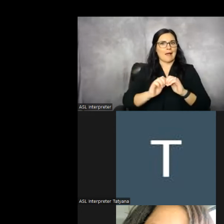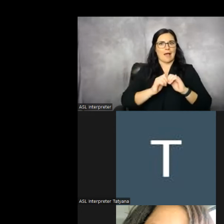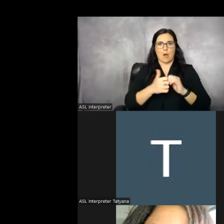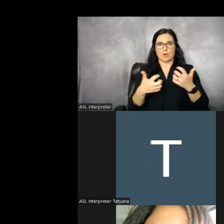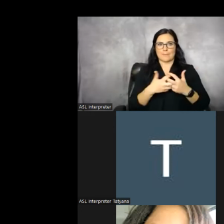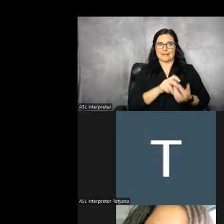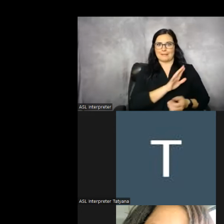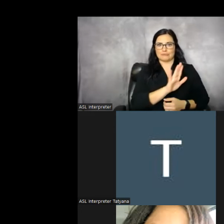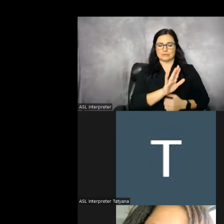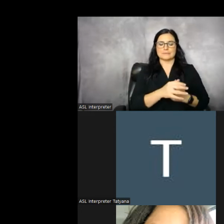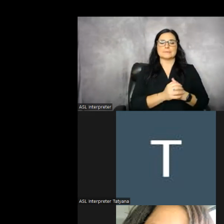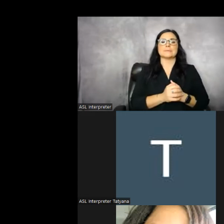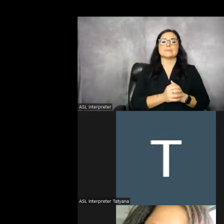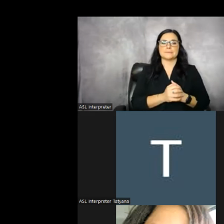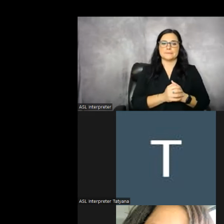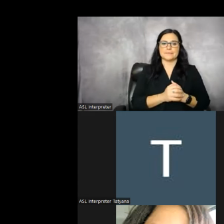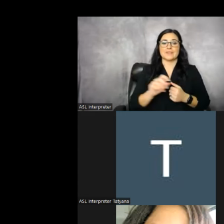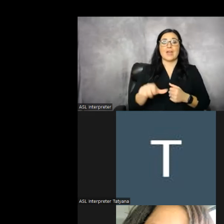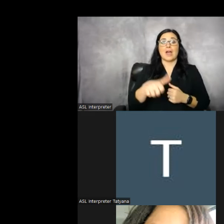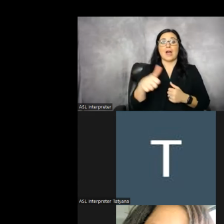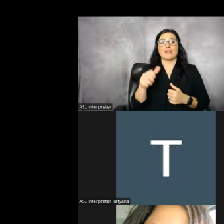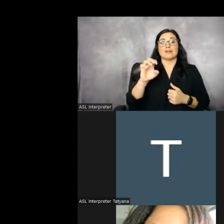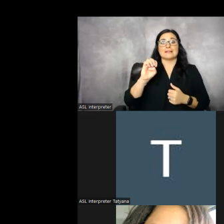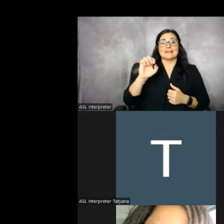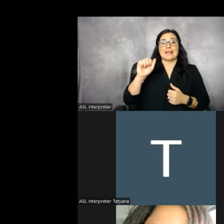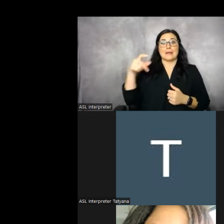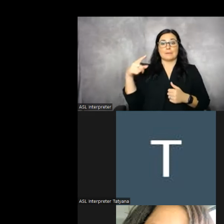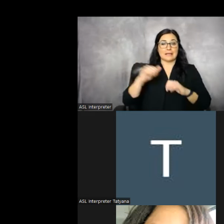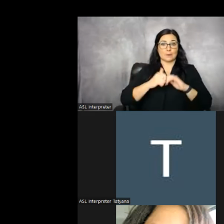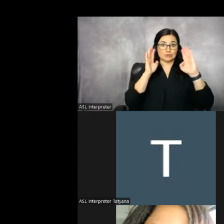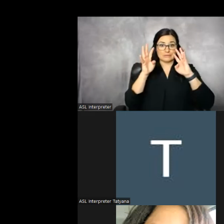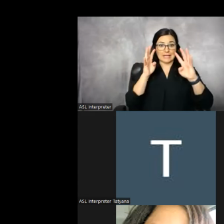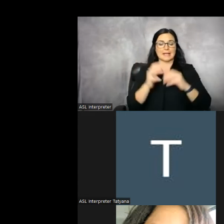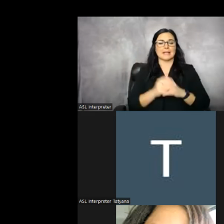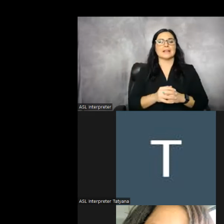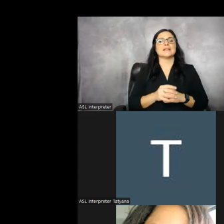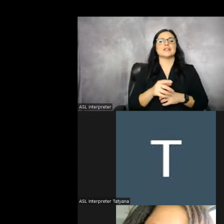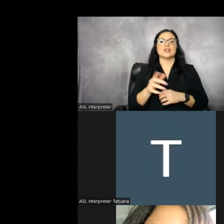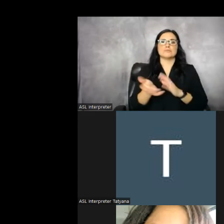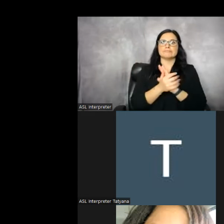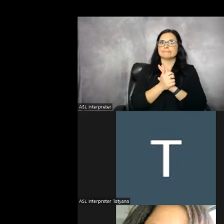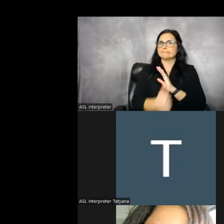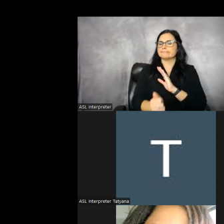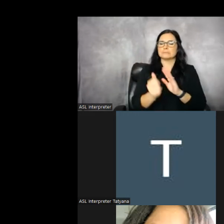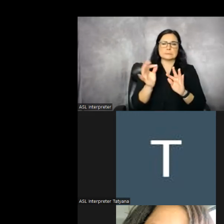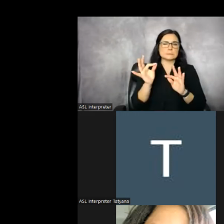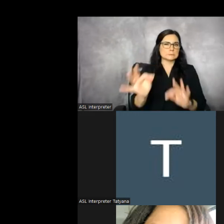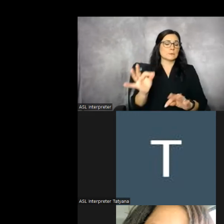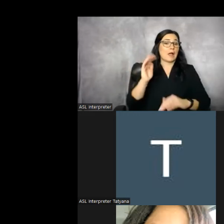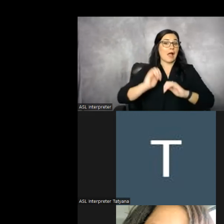The other thing about creating an EEAAP is, creating a well crafted EEAAP requires a lot of creative thinking,